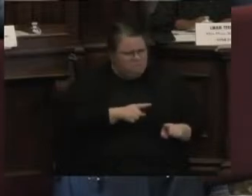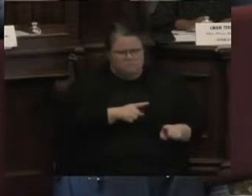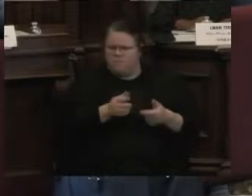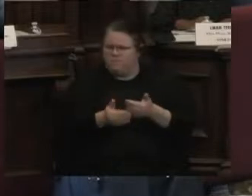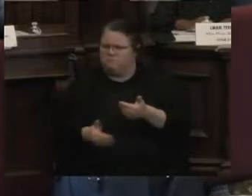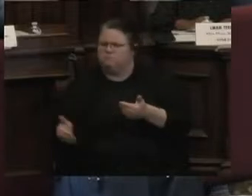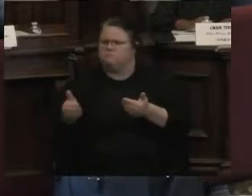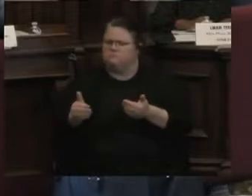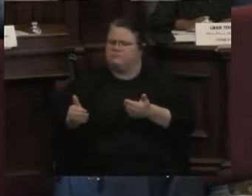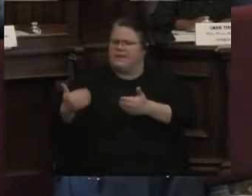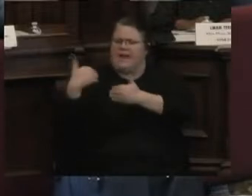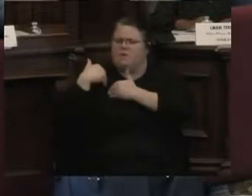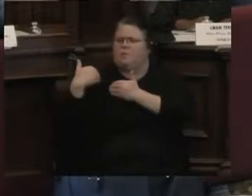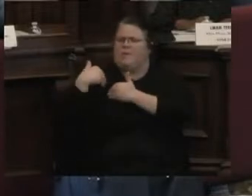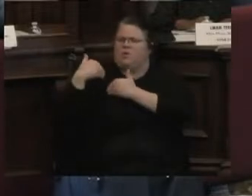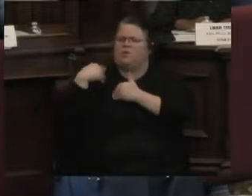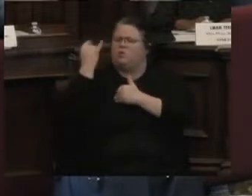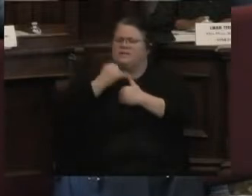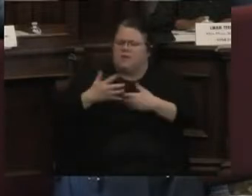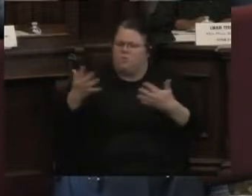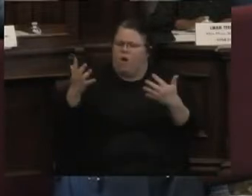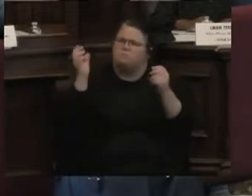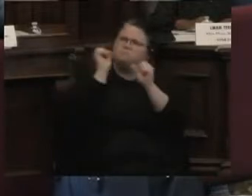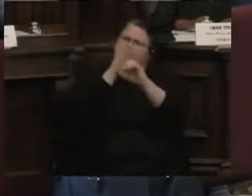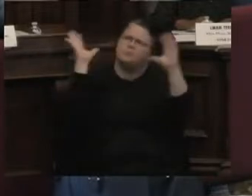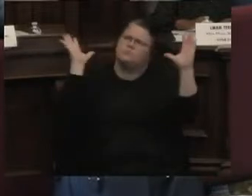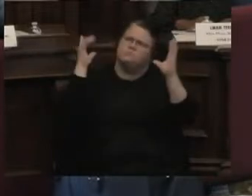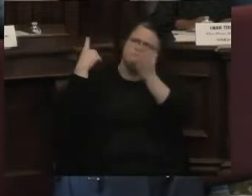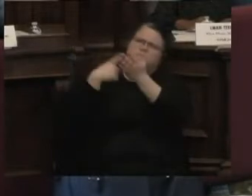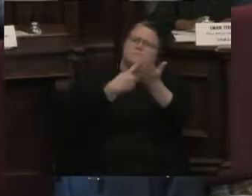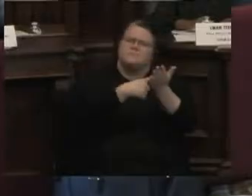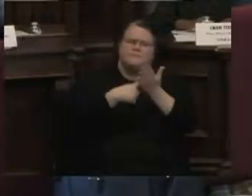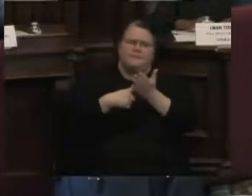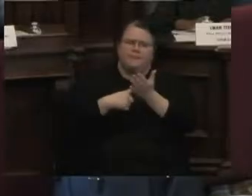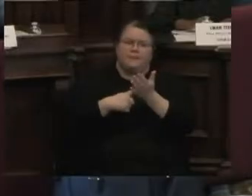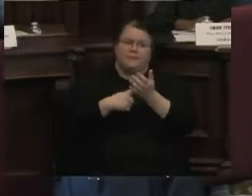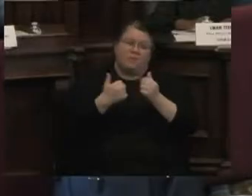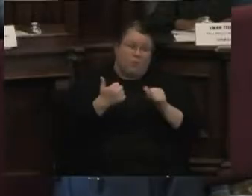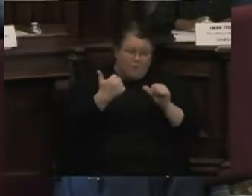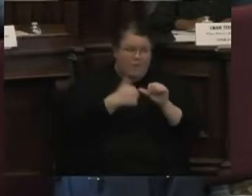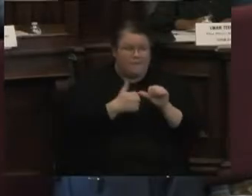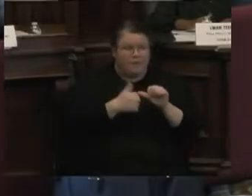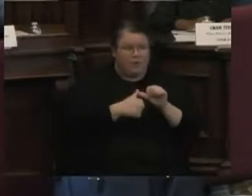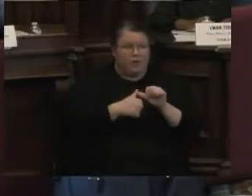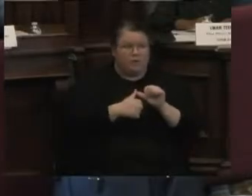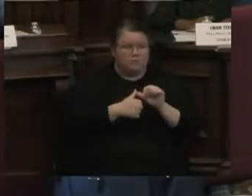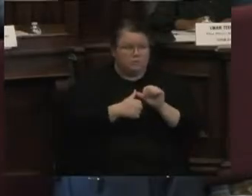define what accountability still can look like moving forward. And I think it's